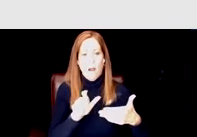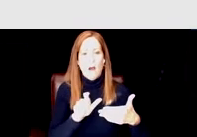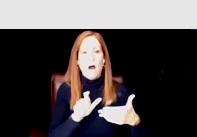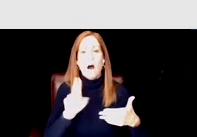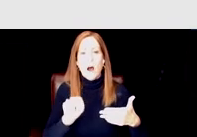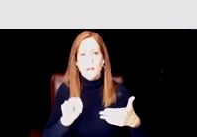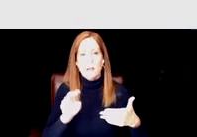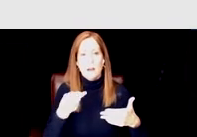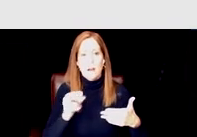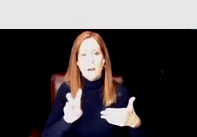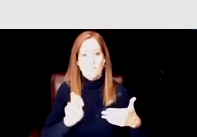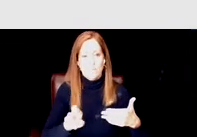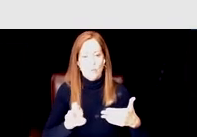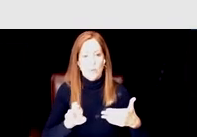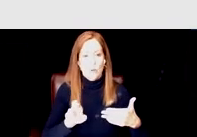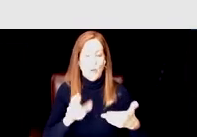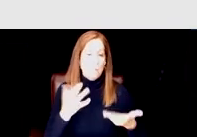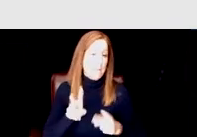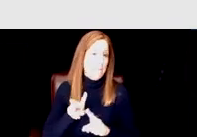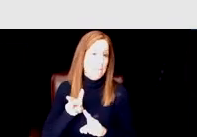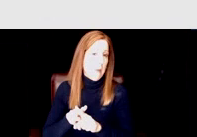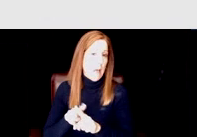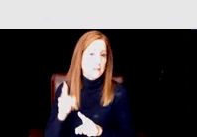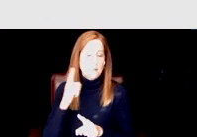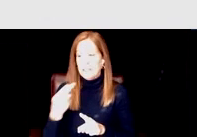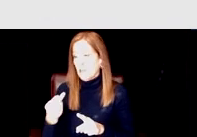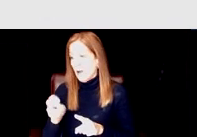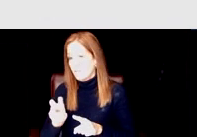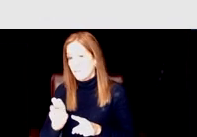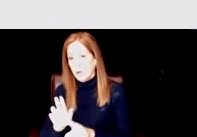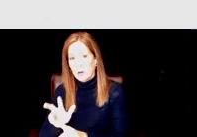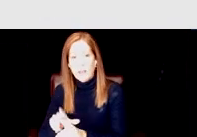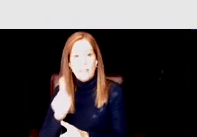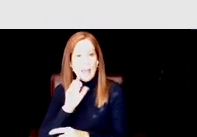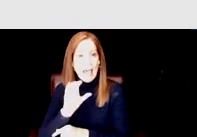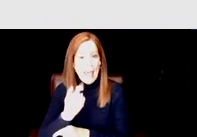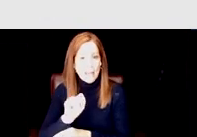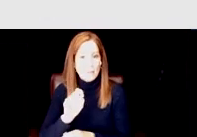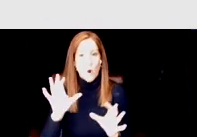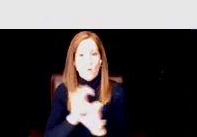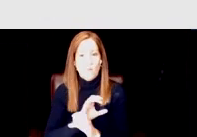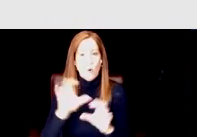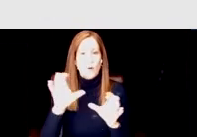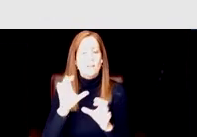you know, you might apply something to hover, but then active or focus would then have the lower-contrast example.